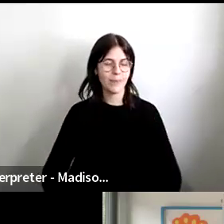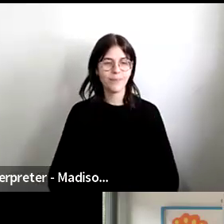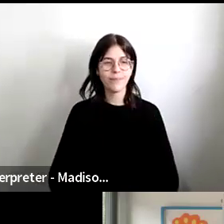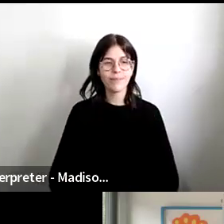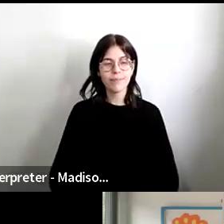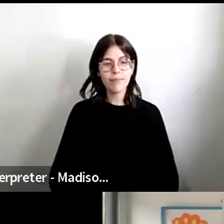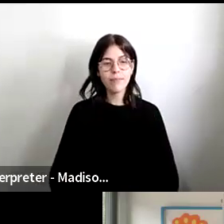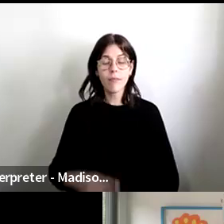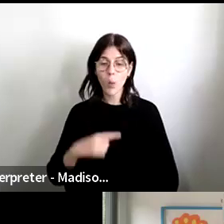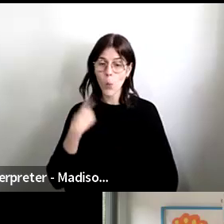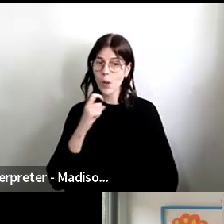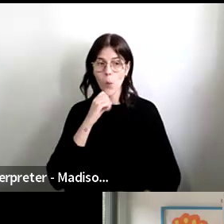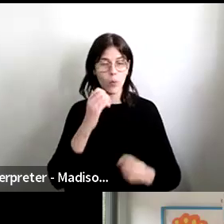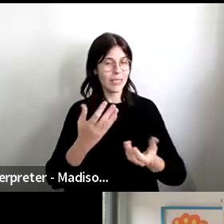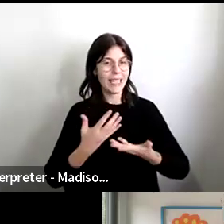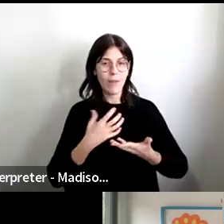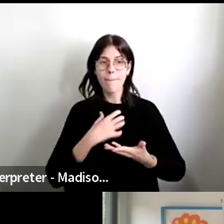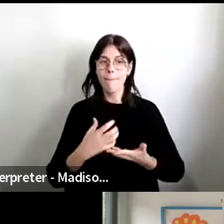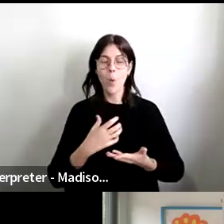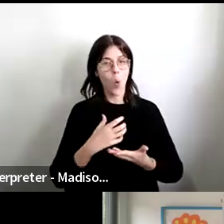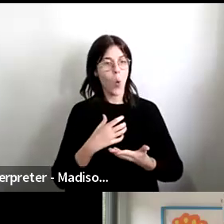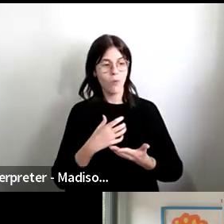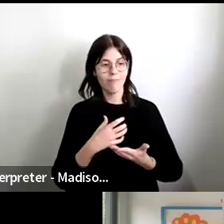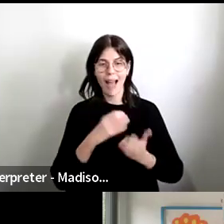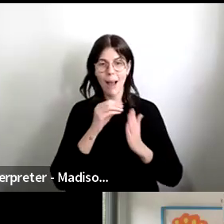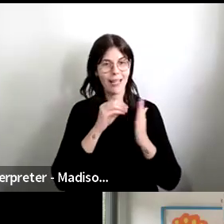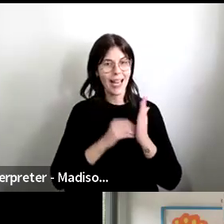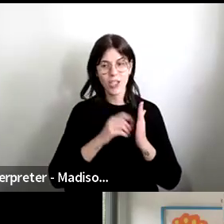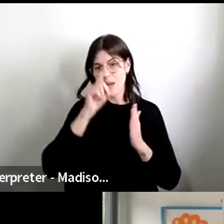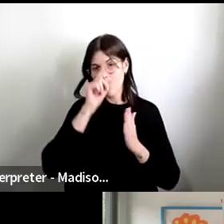we will receive many more applications than we can support, but don't be discouraged from applying,